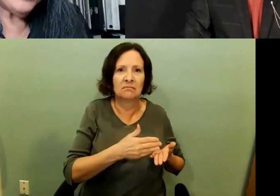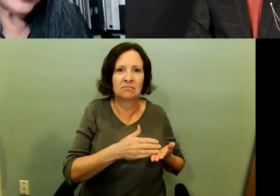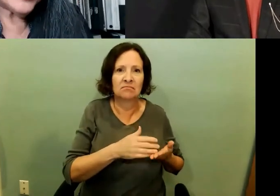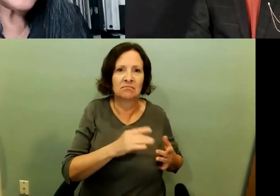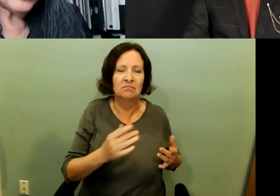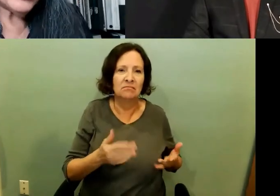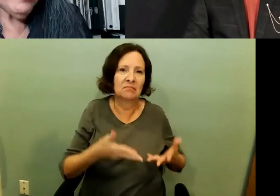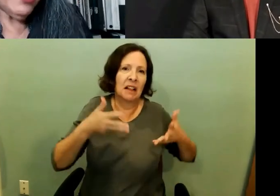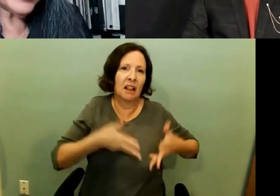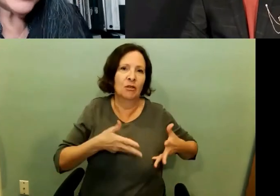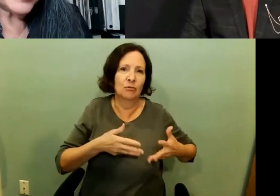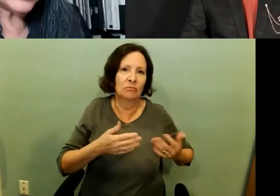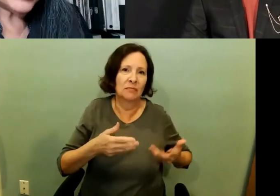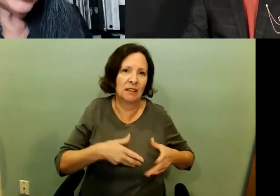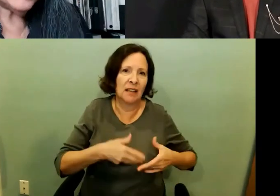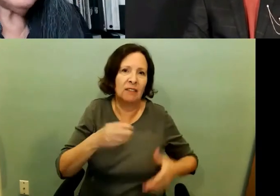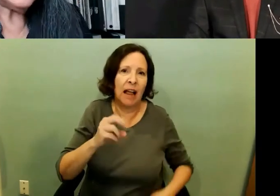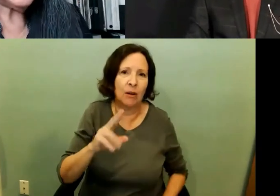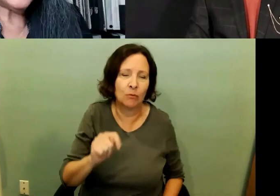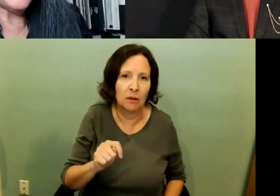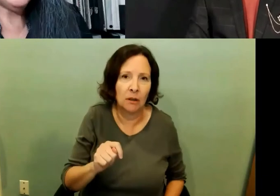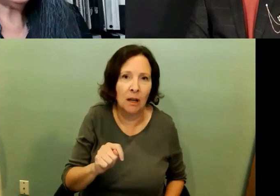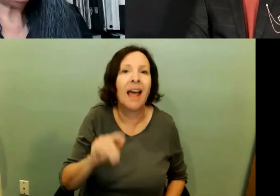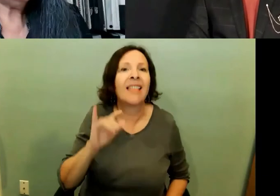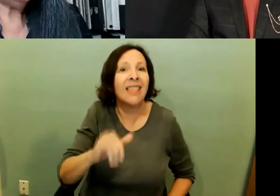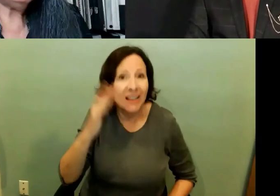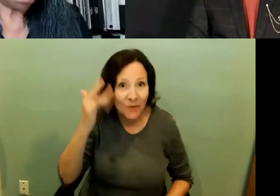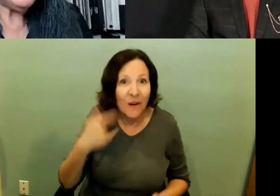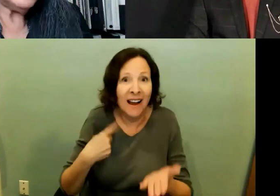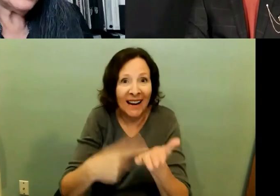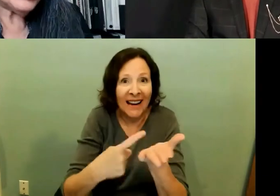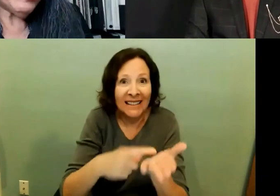Because it's 1 of the hardest things to document and 1 of the things that are underreported.